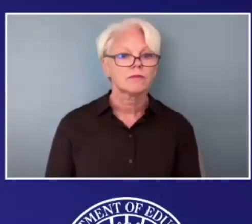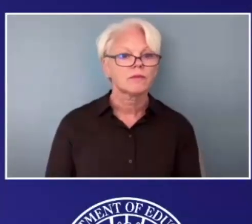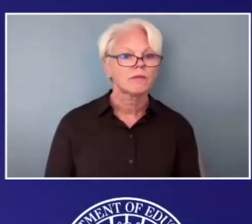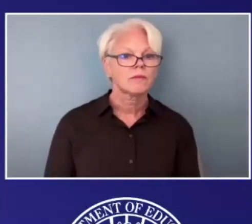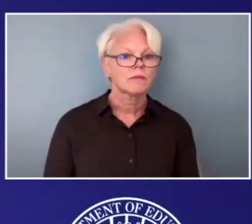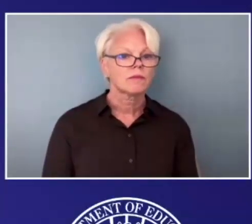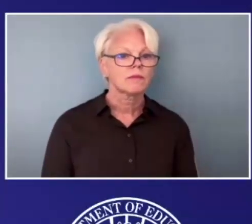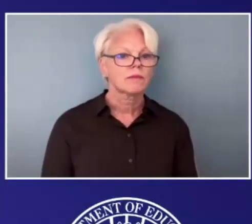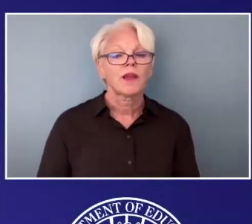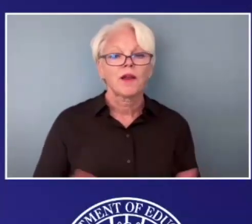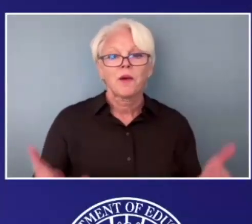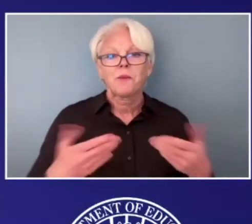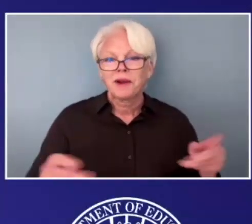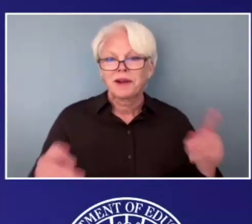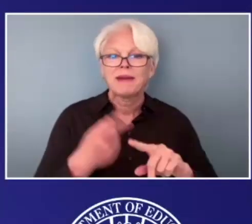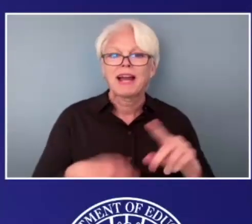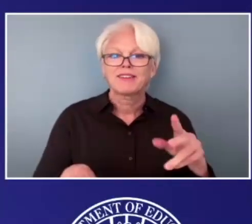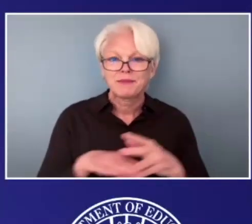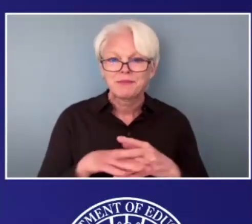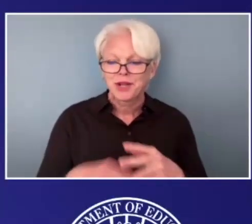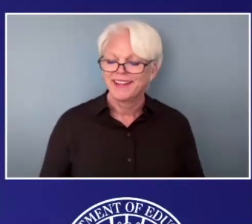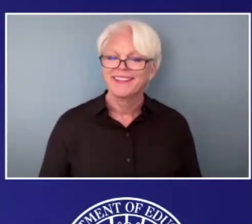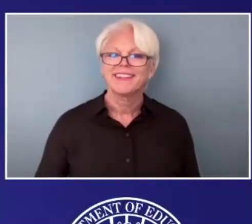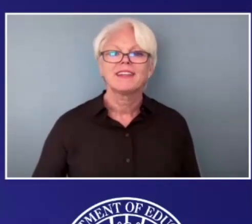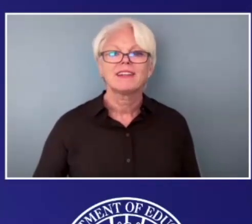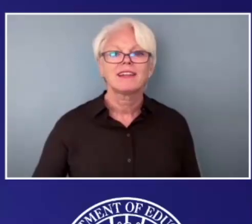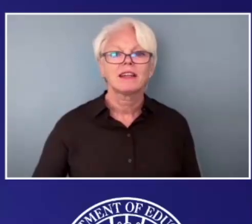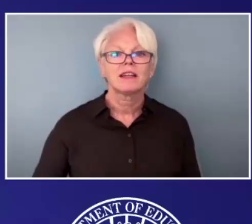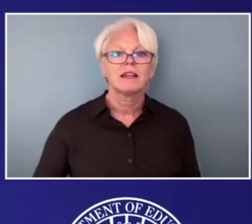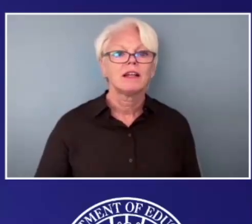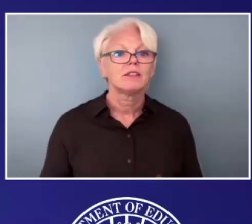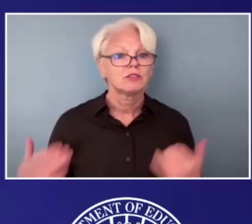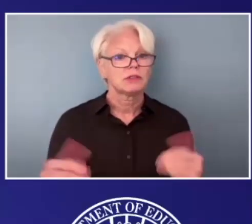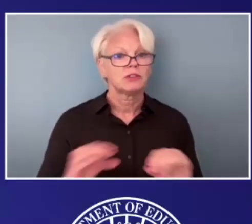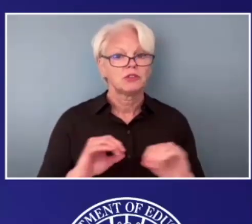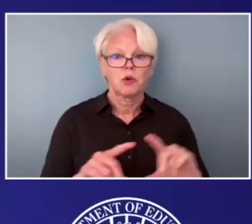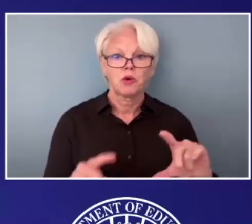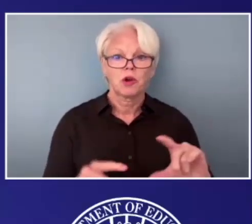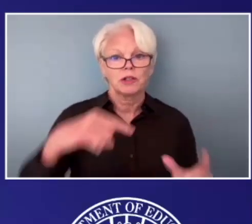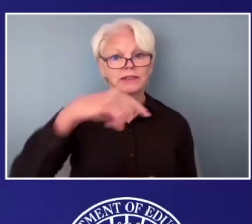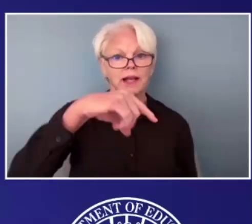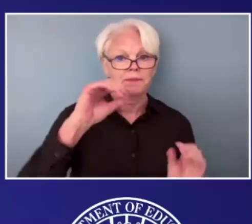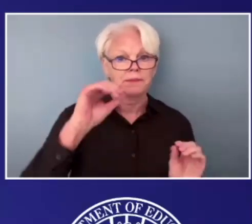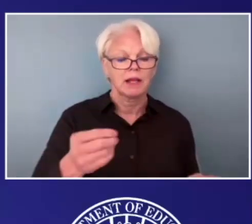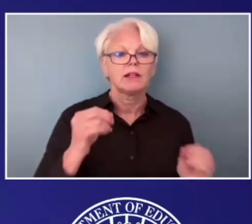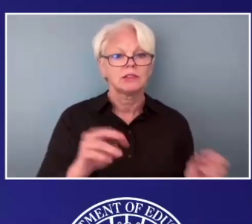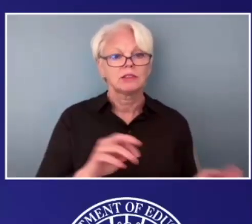Welcome back from break, everyone. At this time we have no cards up, so I'm going to turn it back to Tamy at the Department.